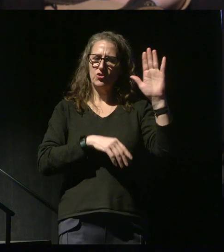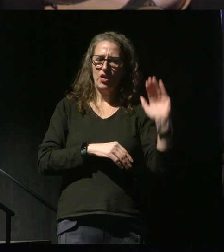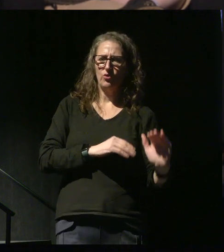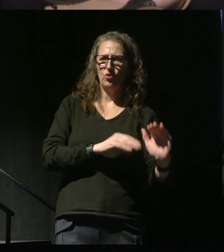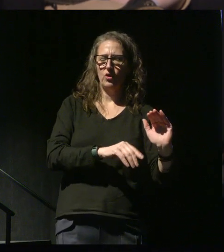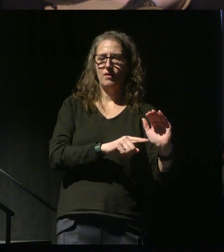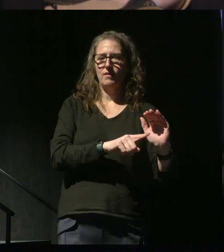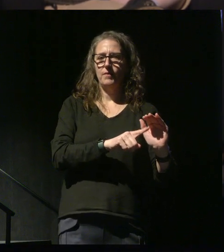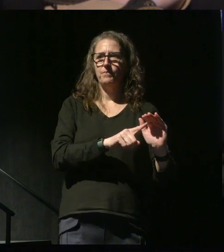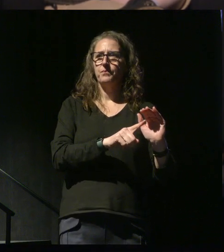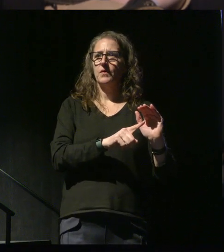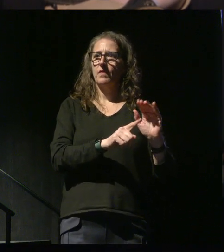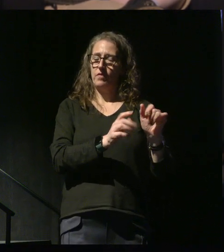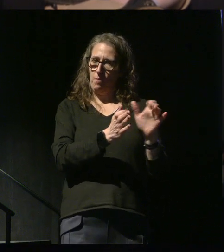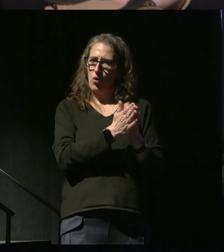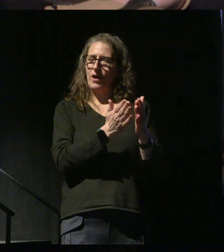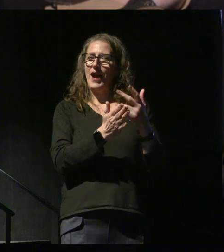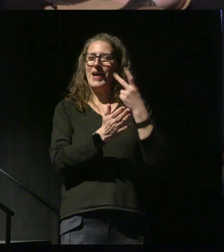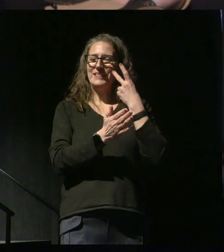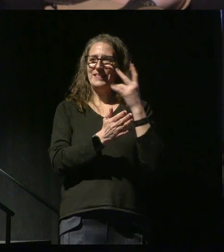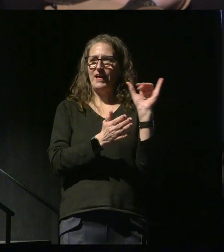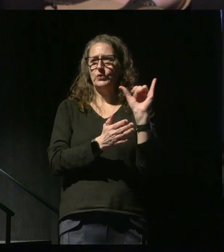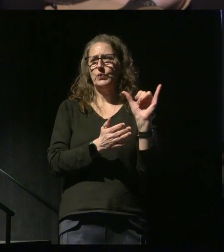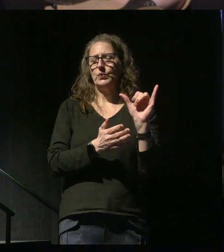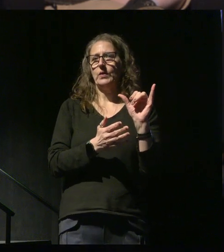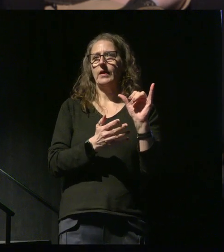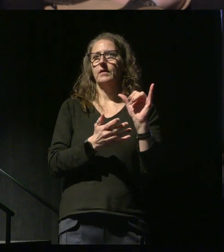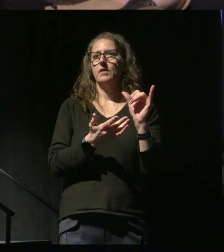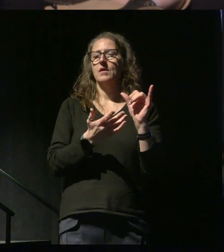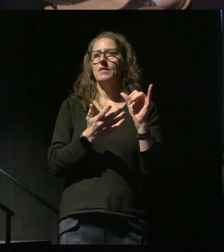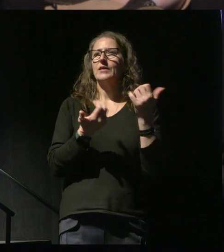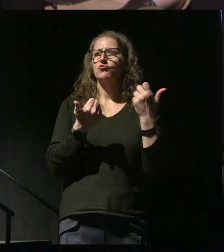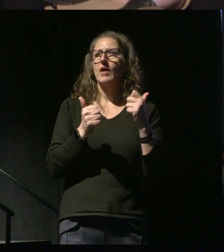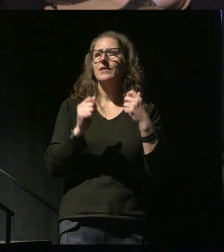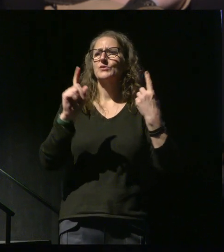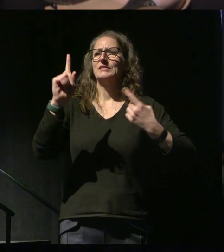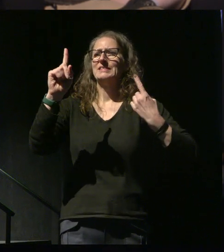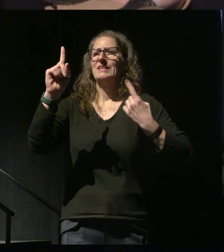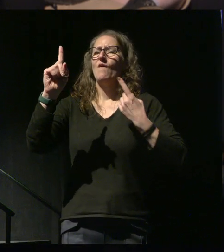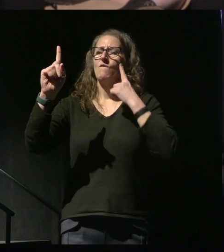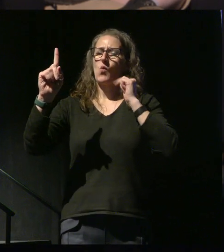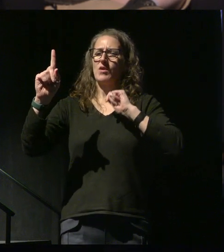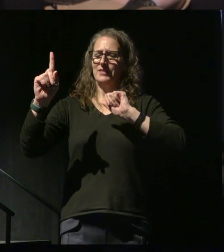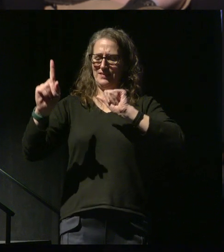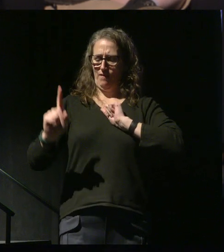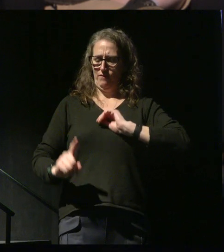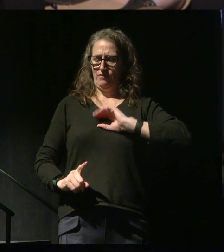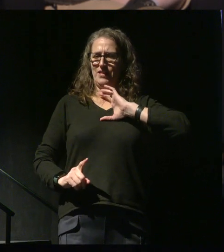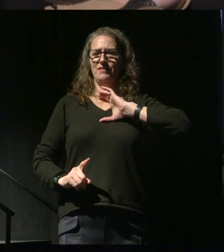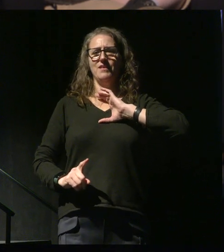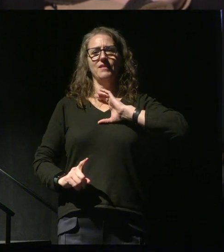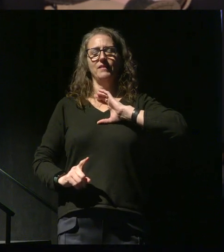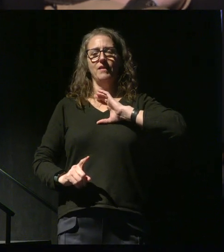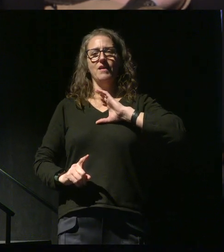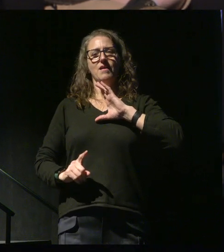dignity that is like about, like coming from the place of being a human as opposed to being like a metaphor.